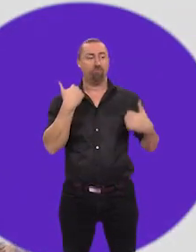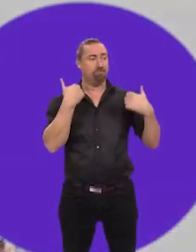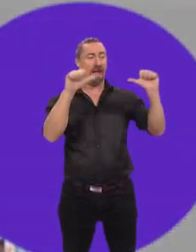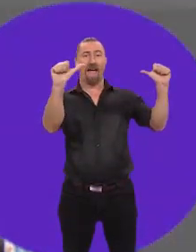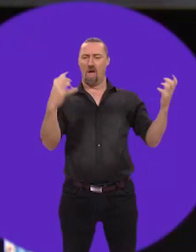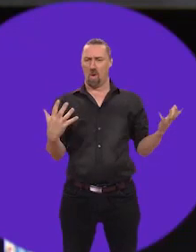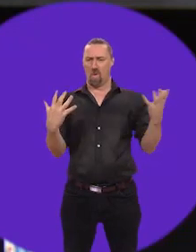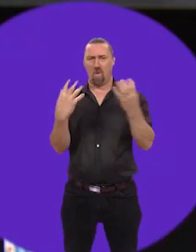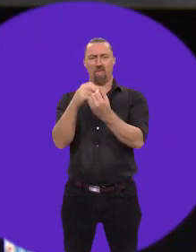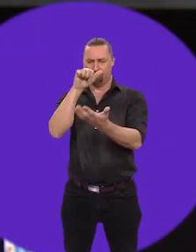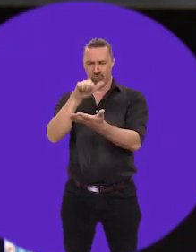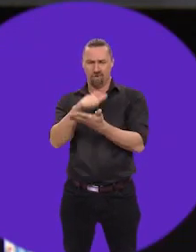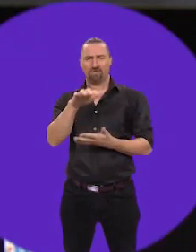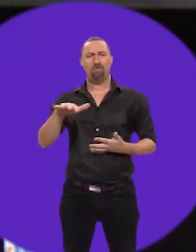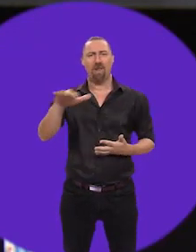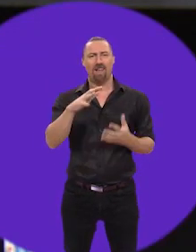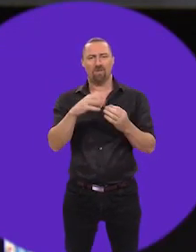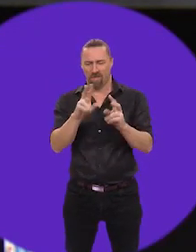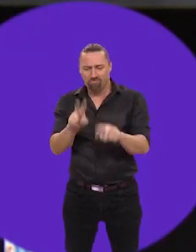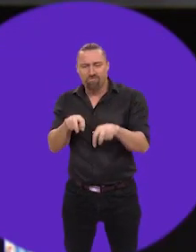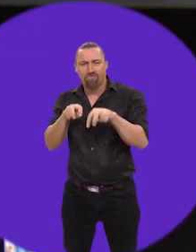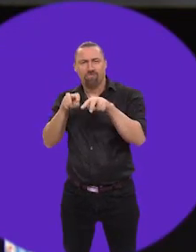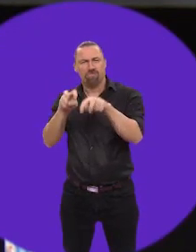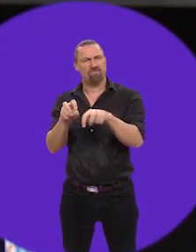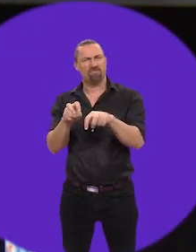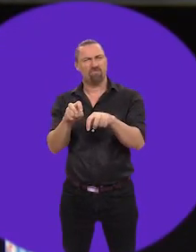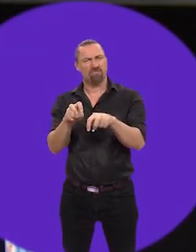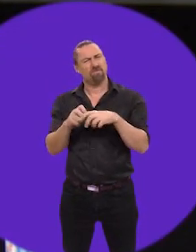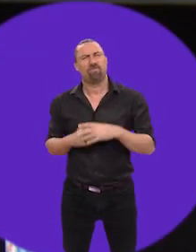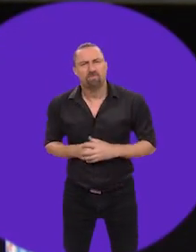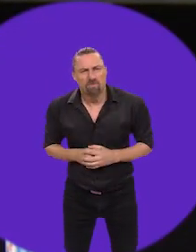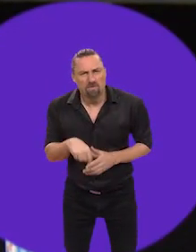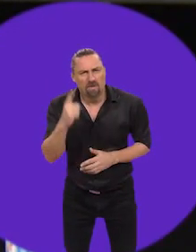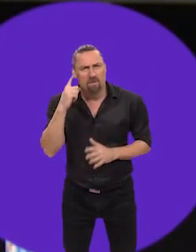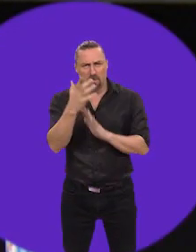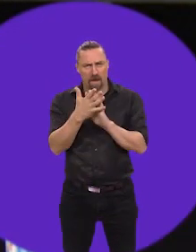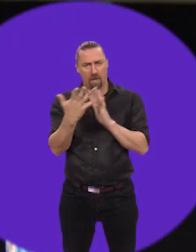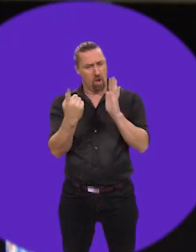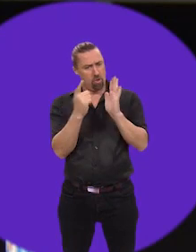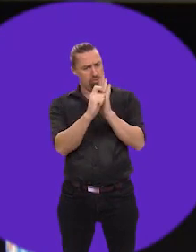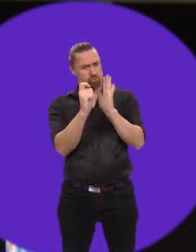that Lucky is exactly where he should be. What do you think that means?